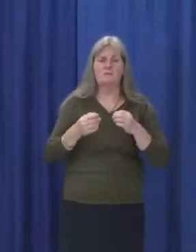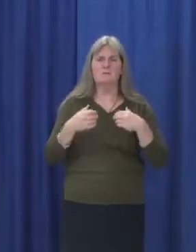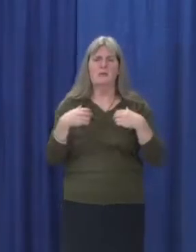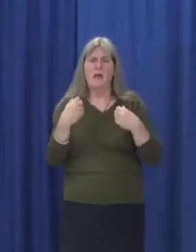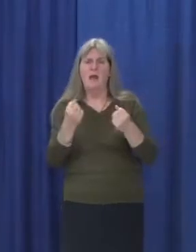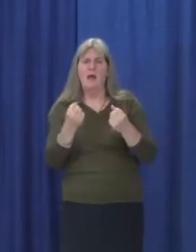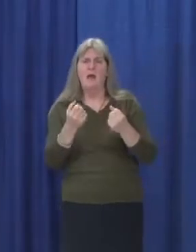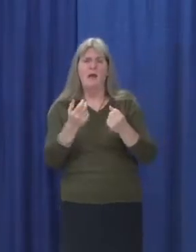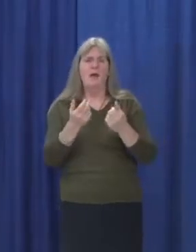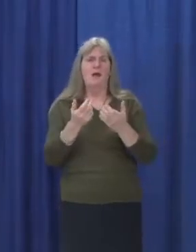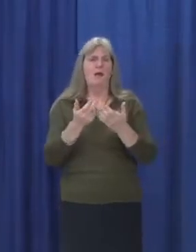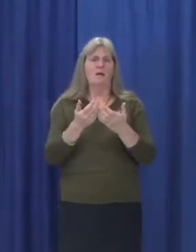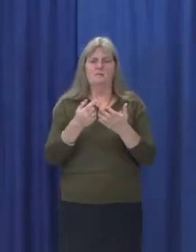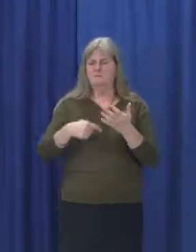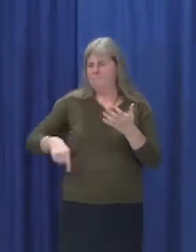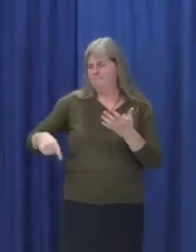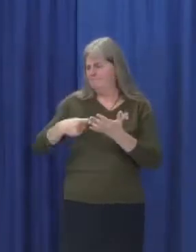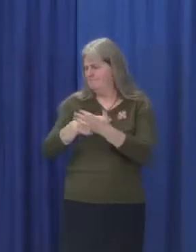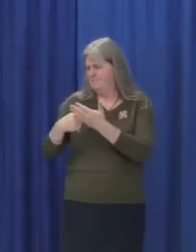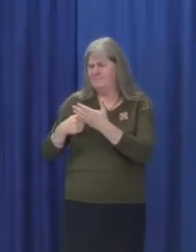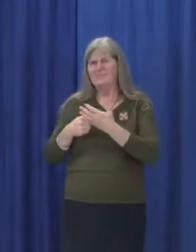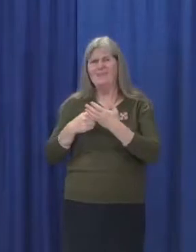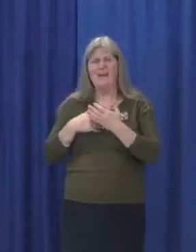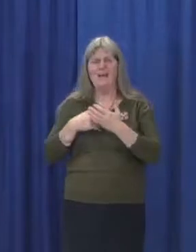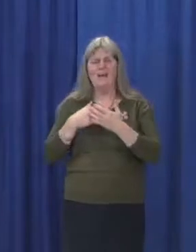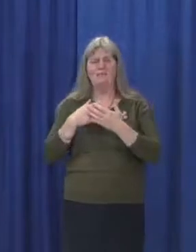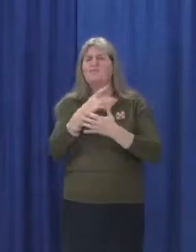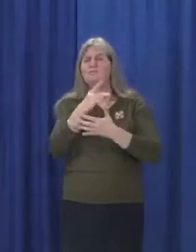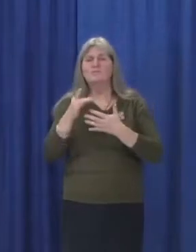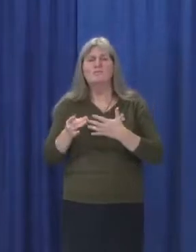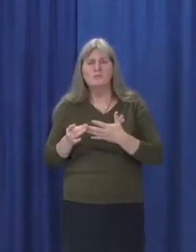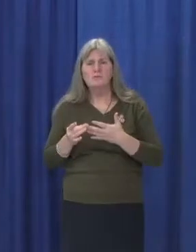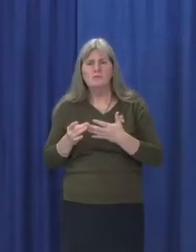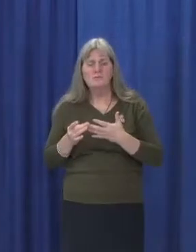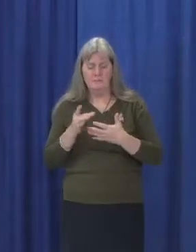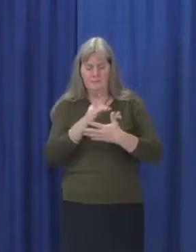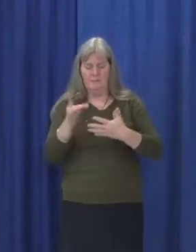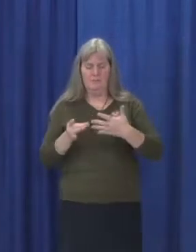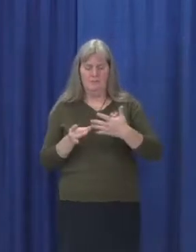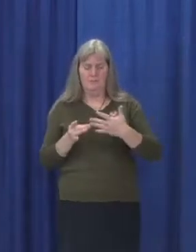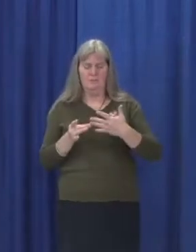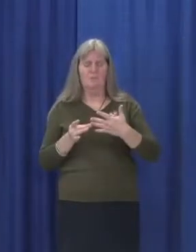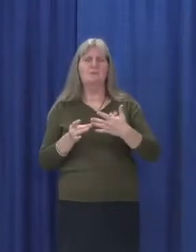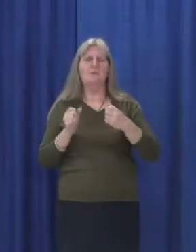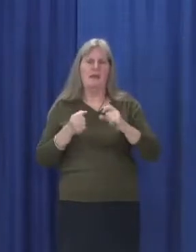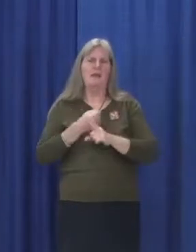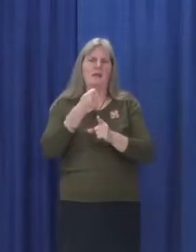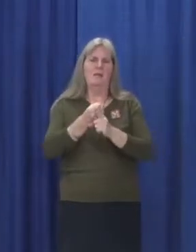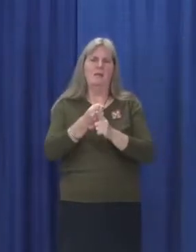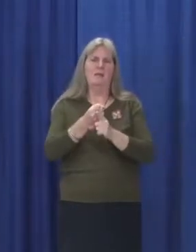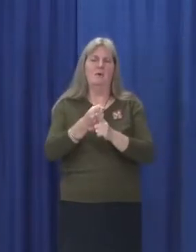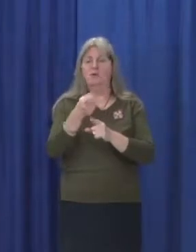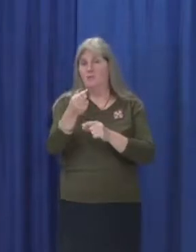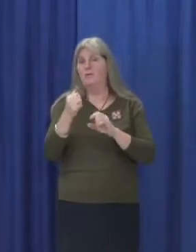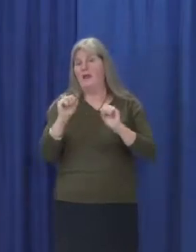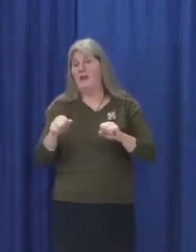health, we all have choices but those choices come with ramifications.